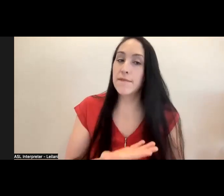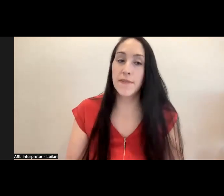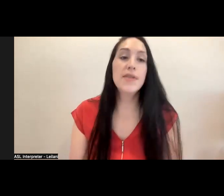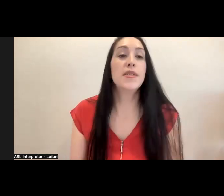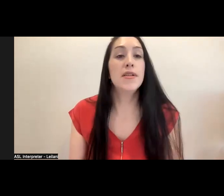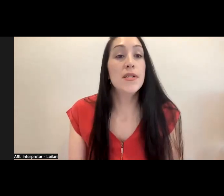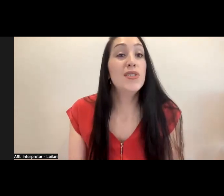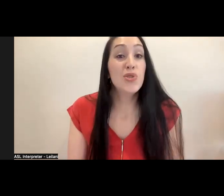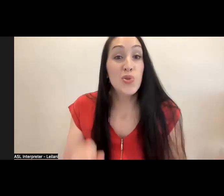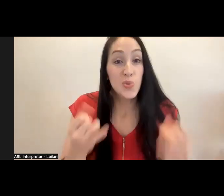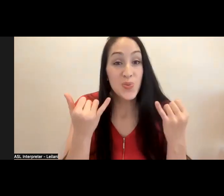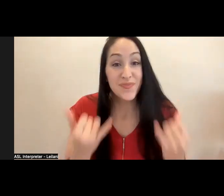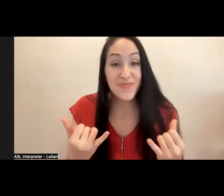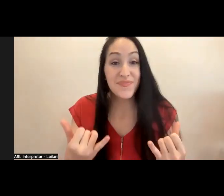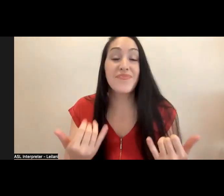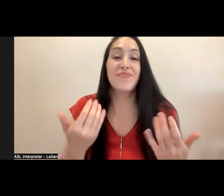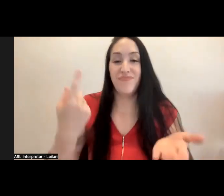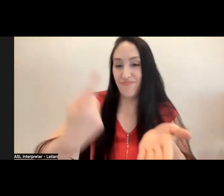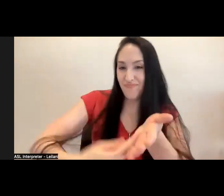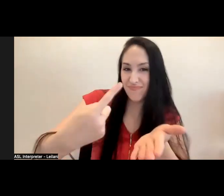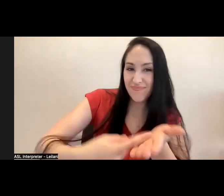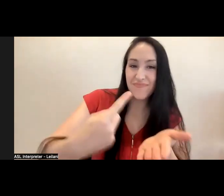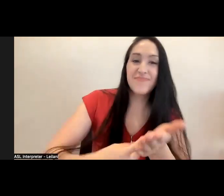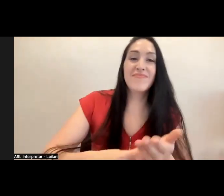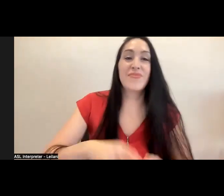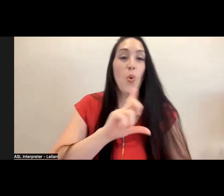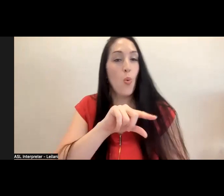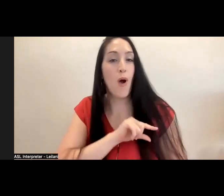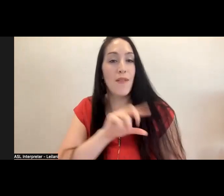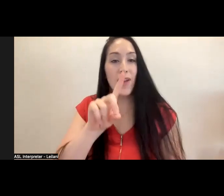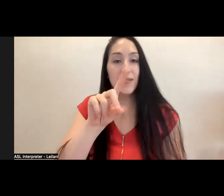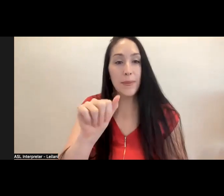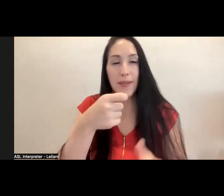some of these qualified disability expenses because we get poly on number one question